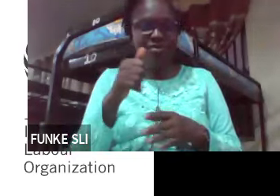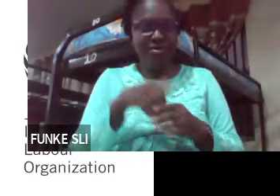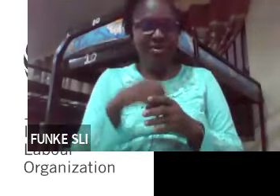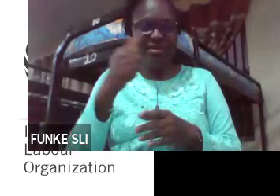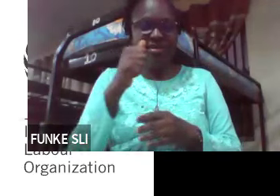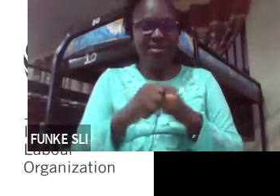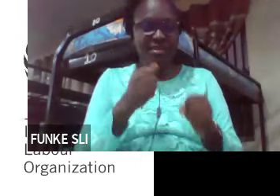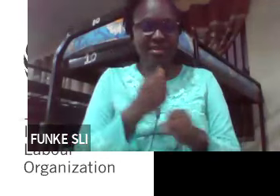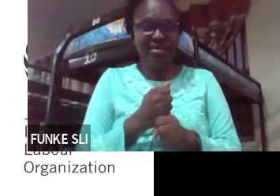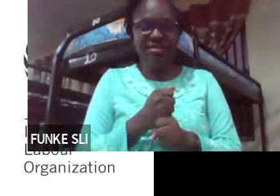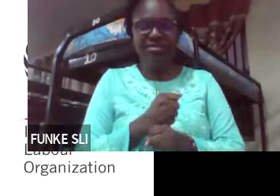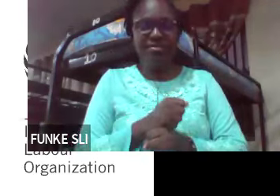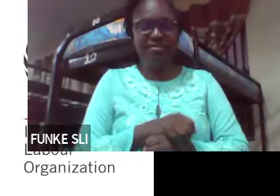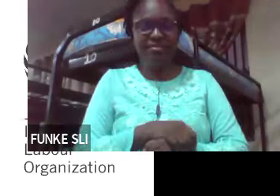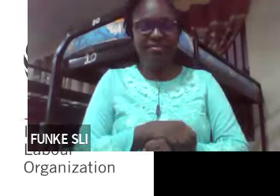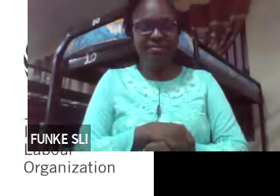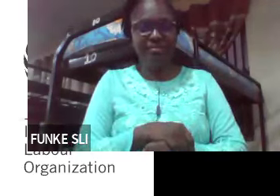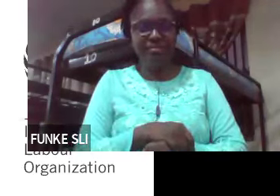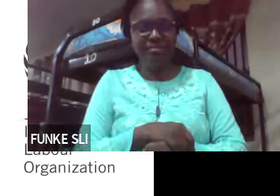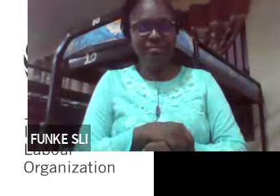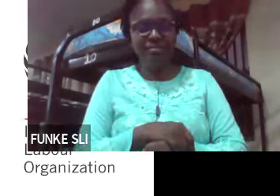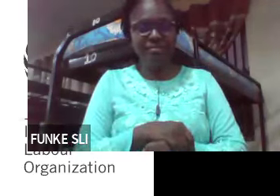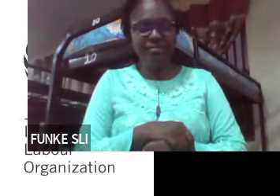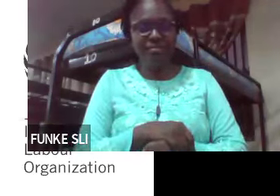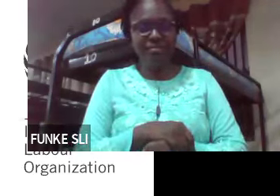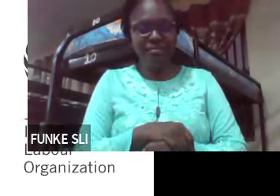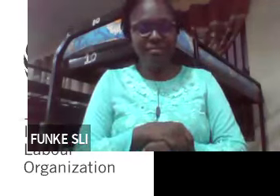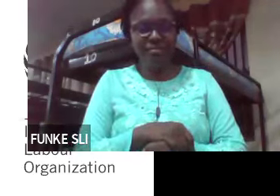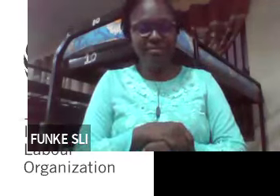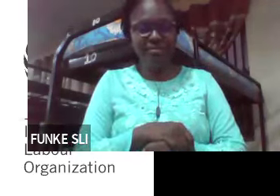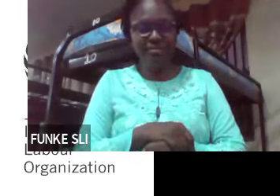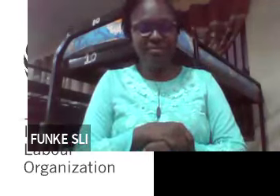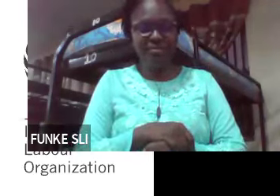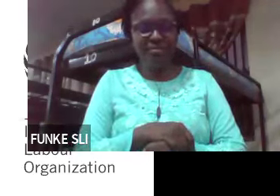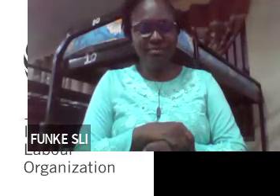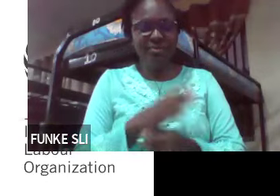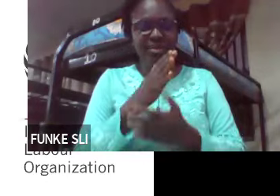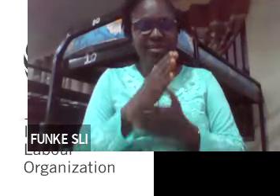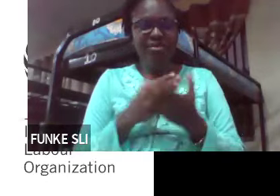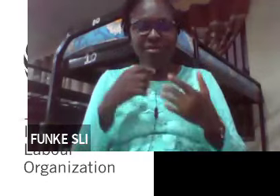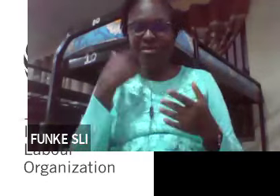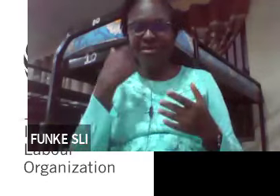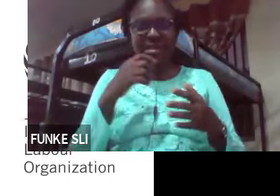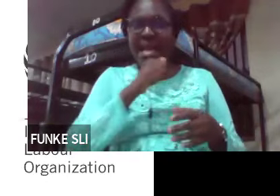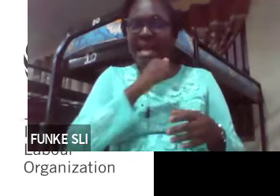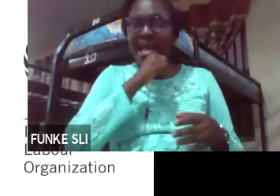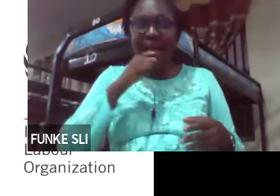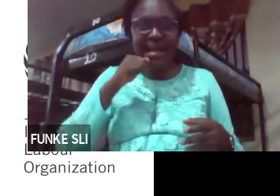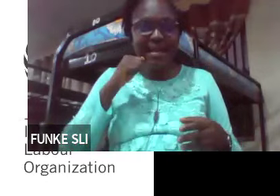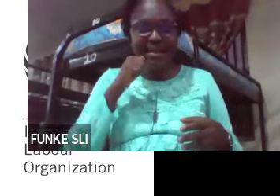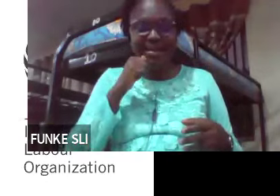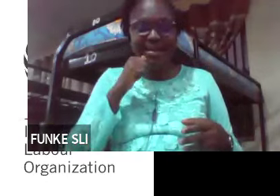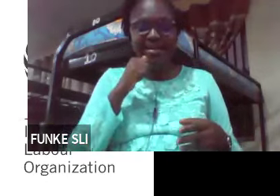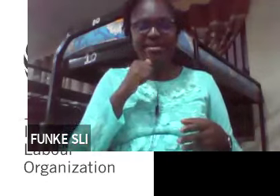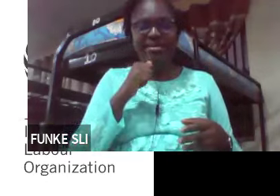Dotun Akinseinde: I don't know. There was this somebody who would spoke about agriculture during the introduction, and she had a very lovely vision. Is she in the class today?